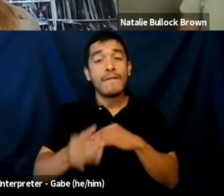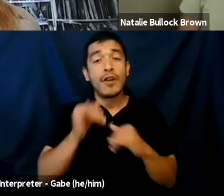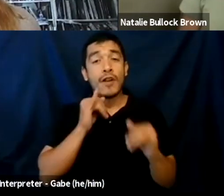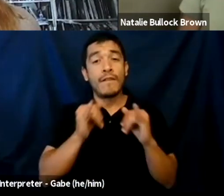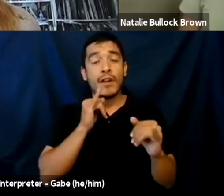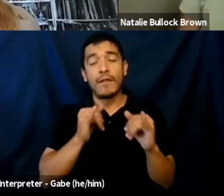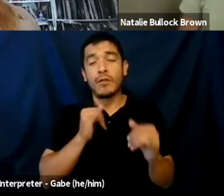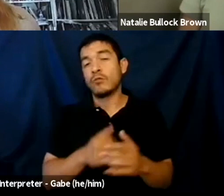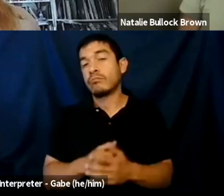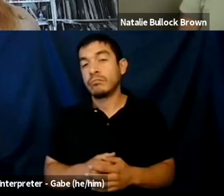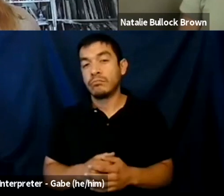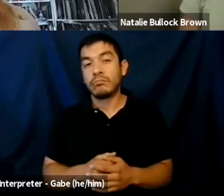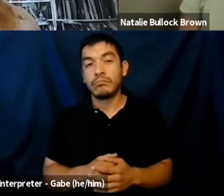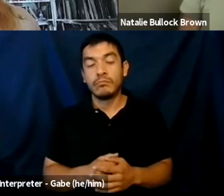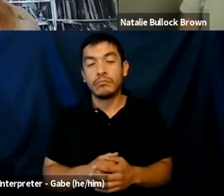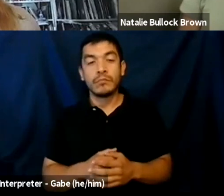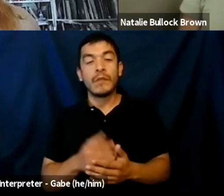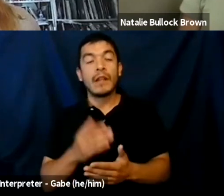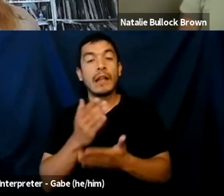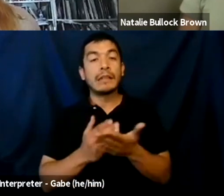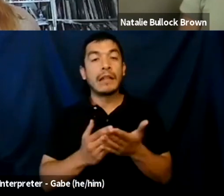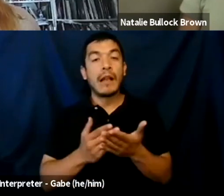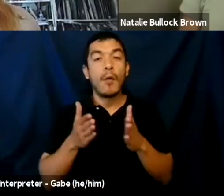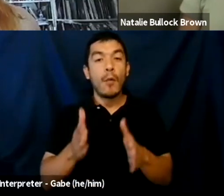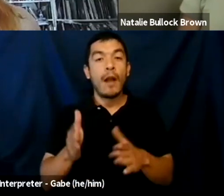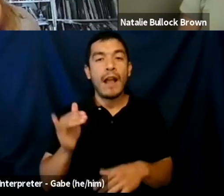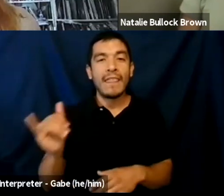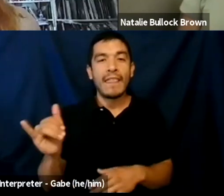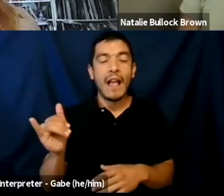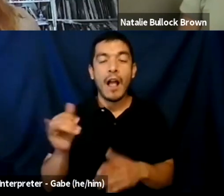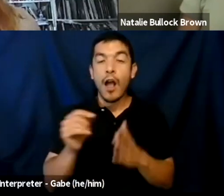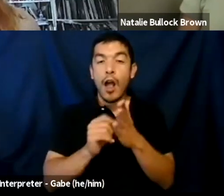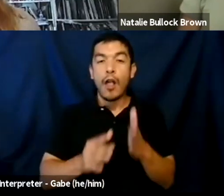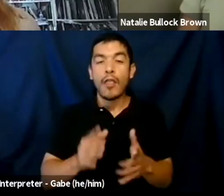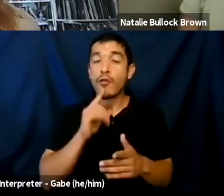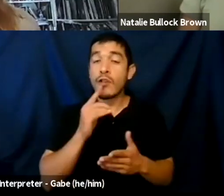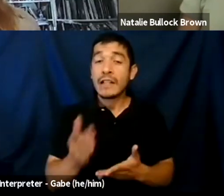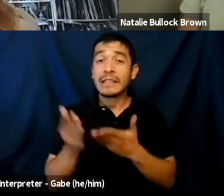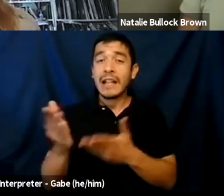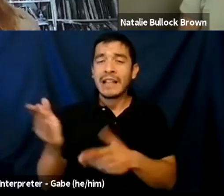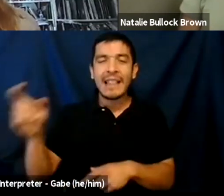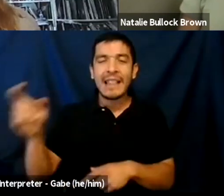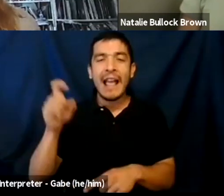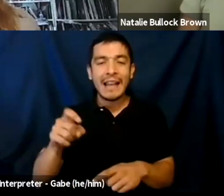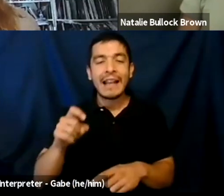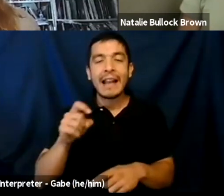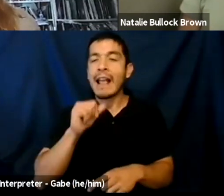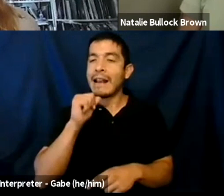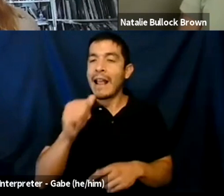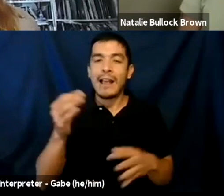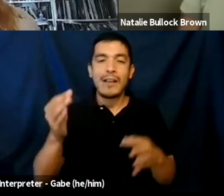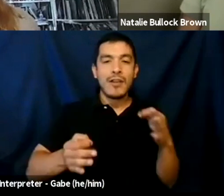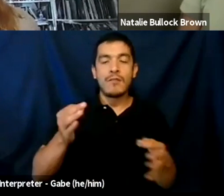And so, in some ways that also really suggests that, they needed a nonjudgmental sort of space in which they could open up